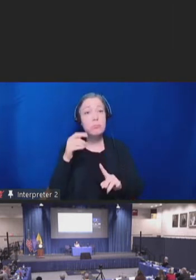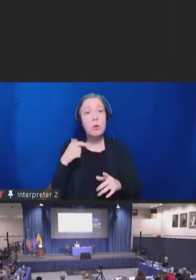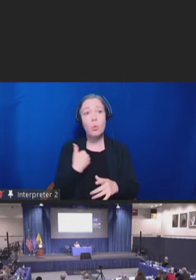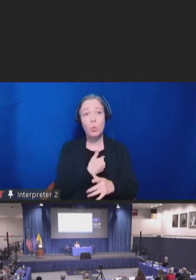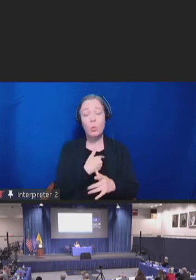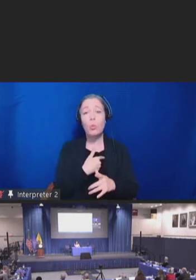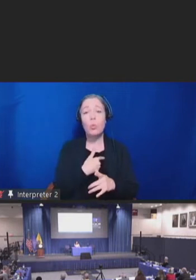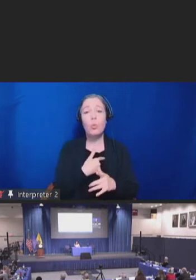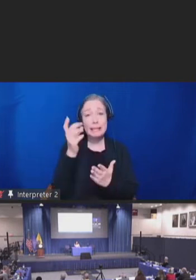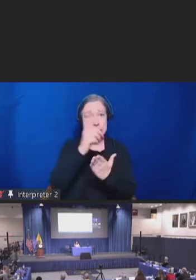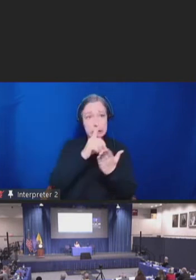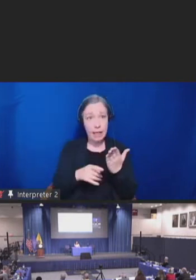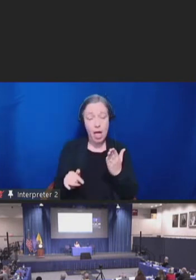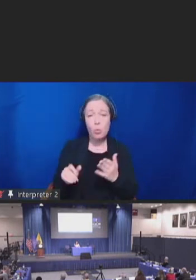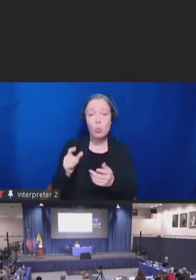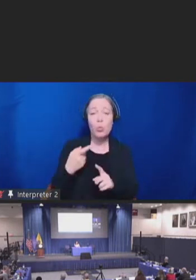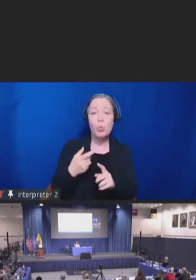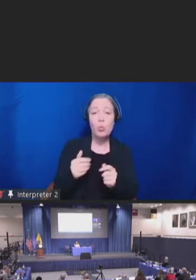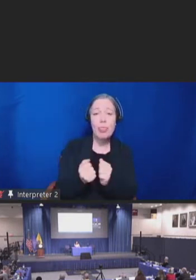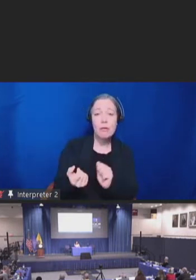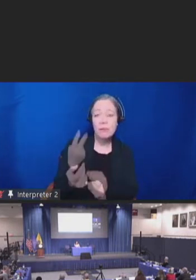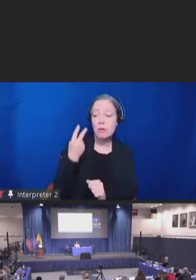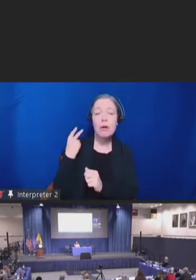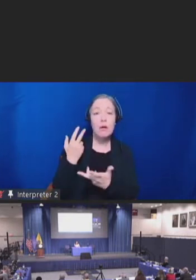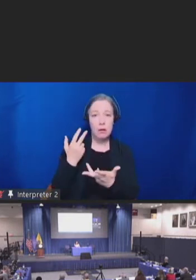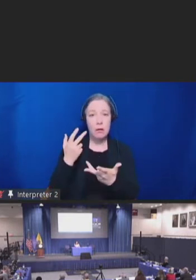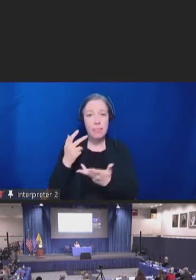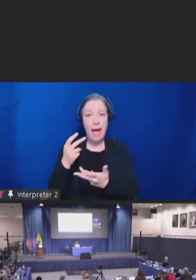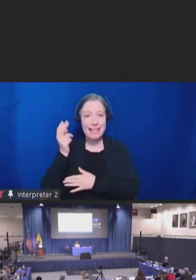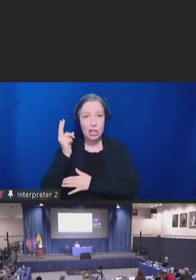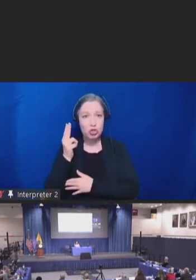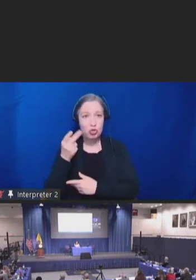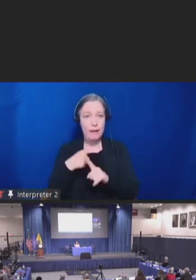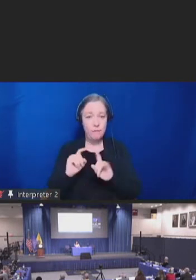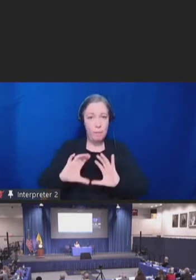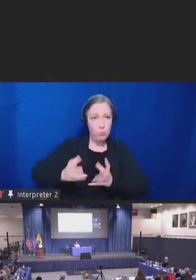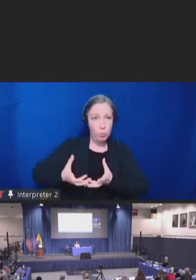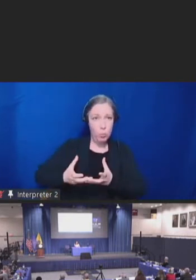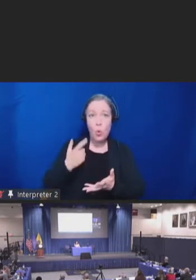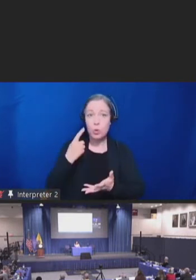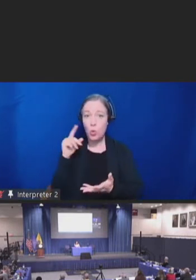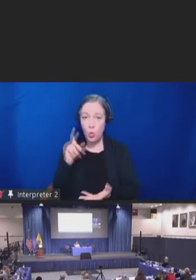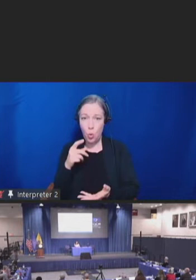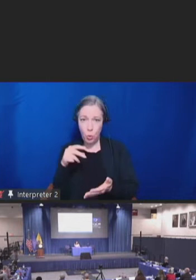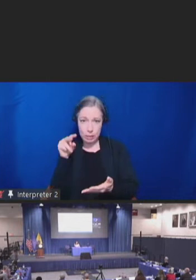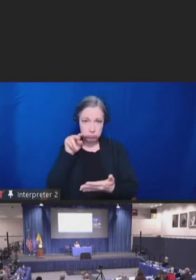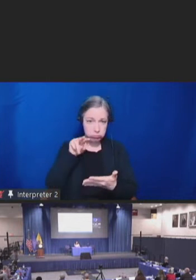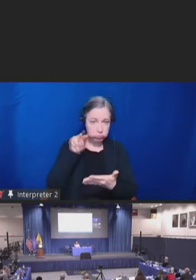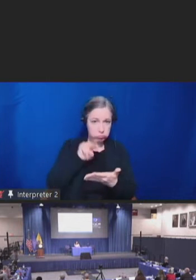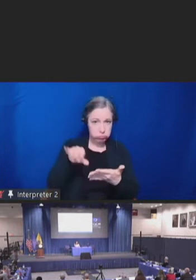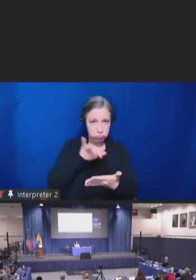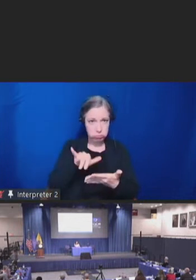The exposure was cumulative vaccine-associated aluminum received from birth through 23 months of age.